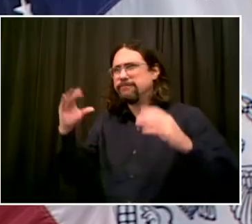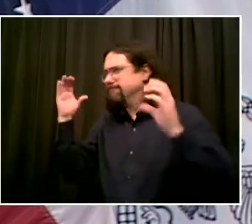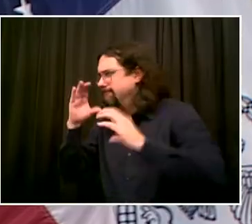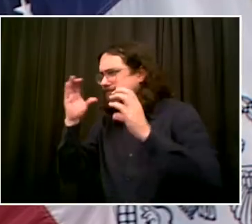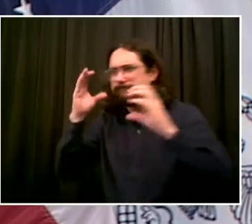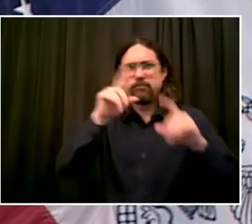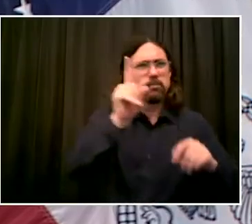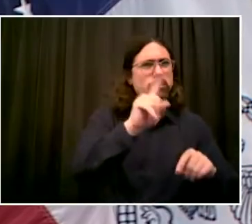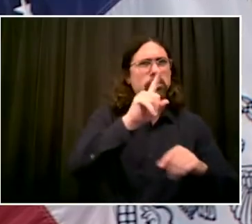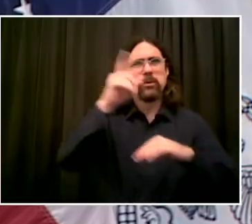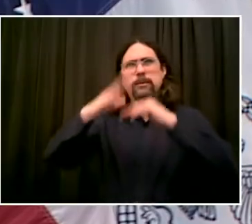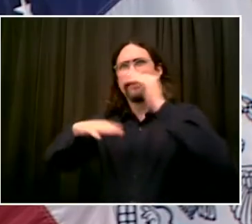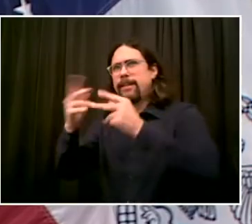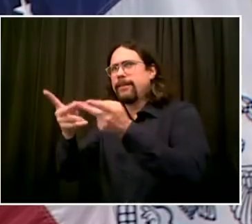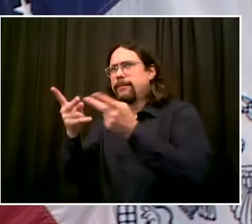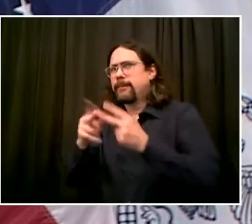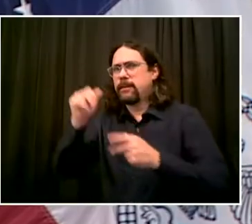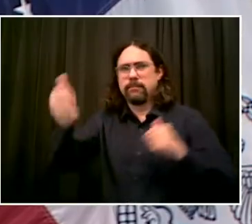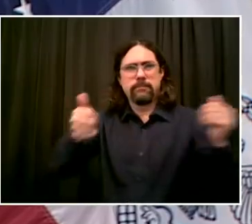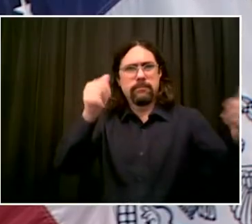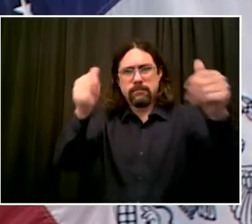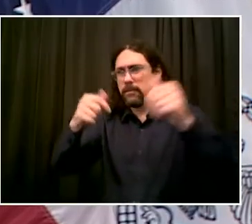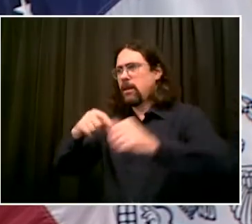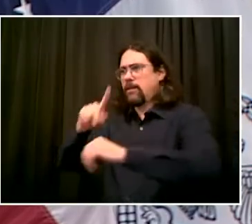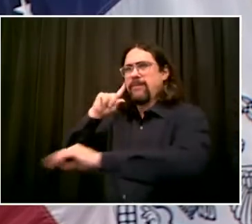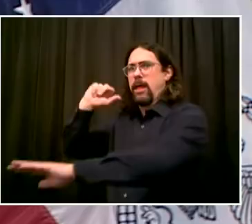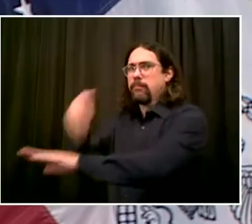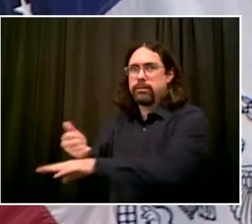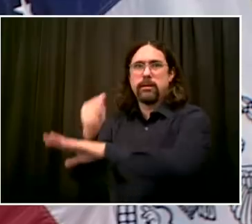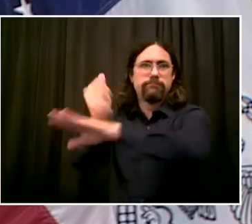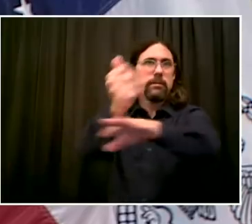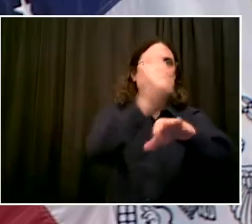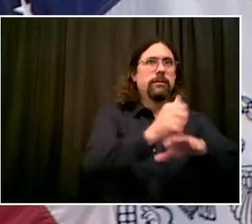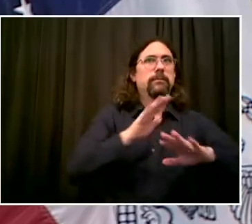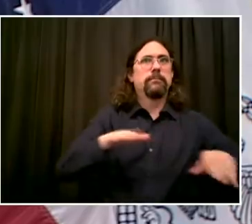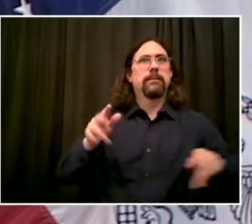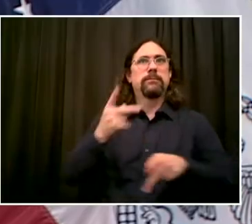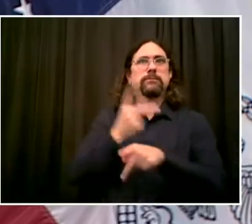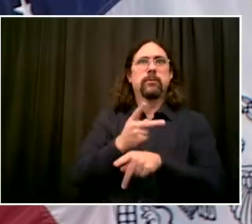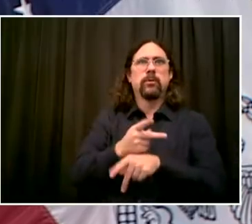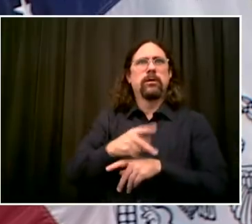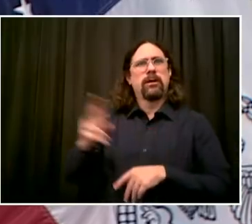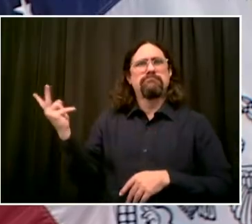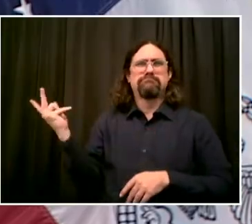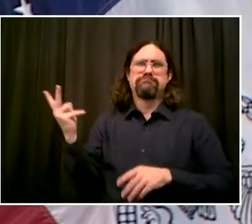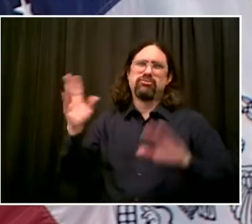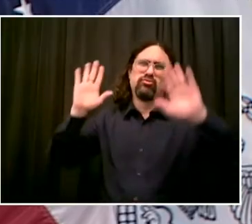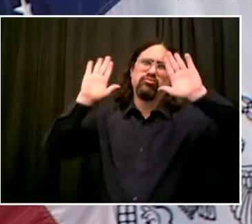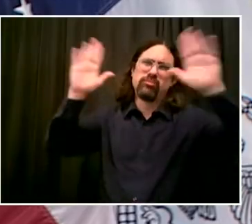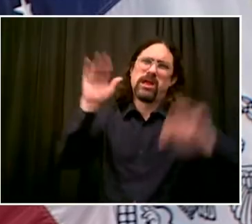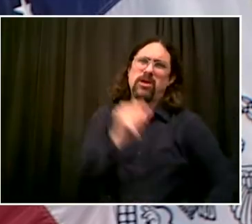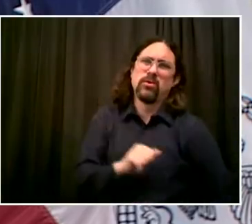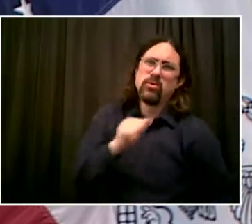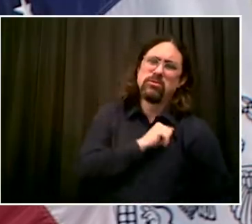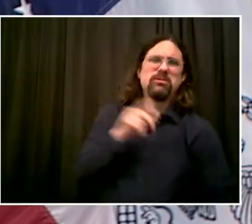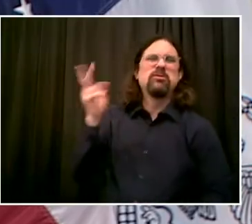AND THEIR TEAMS HAVE HAD AN EXTRAORDINA RY